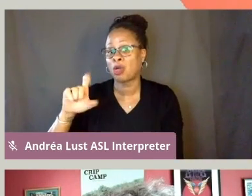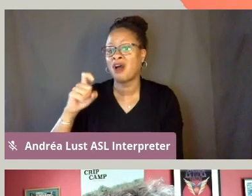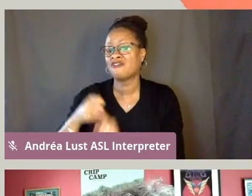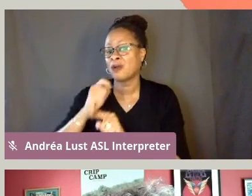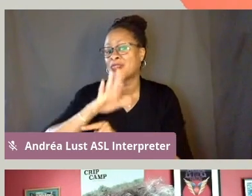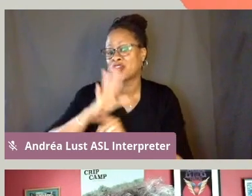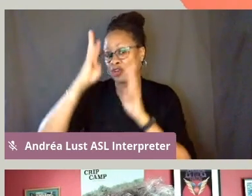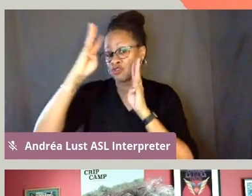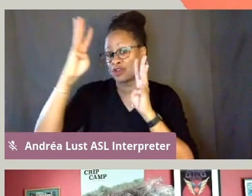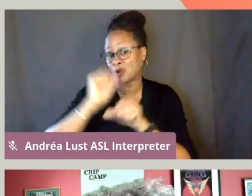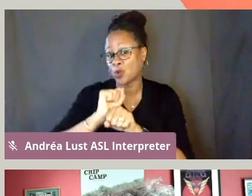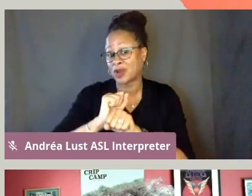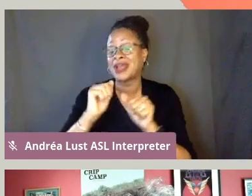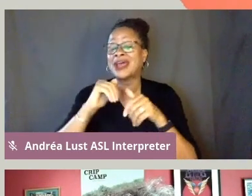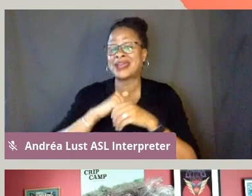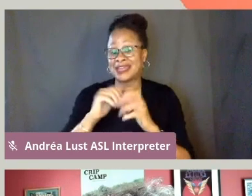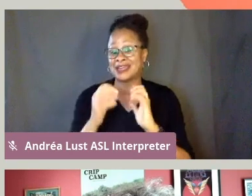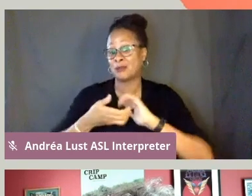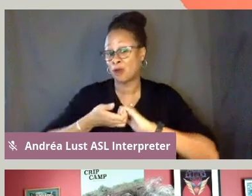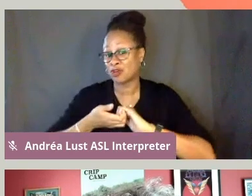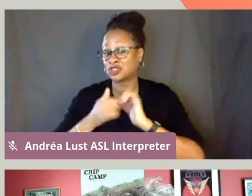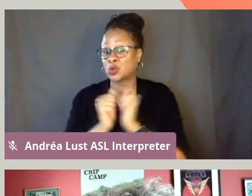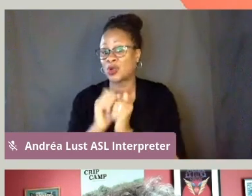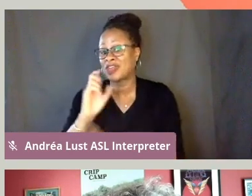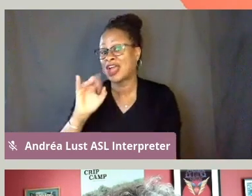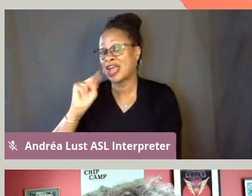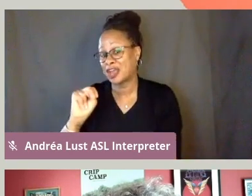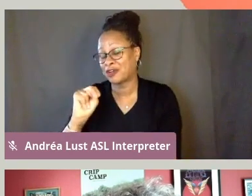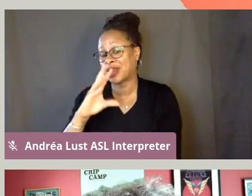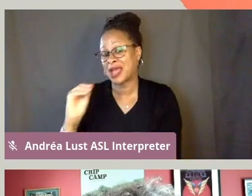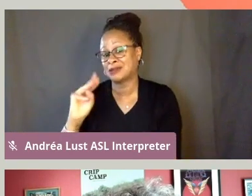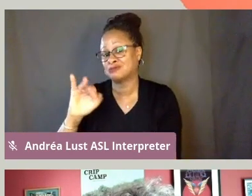is in partnership with Erin and Michele, part of their creative teams.